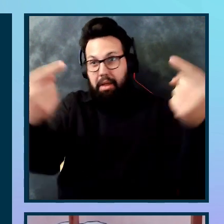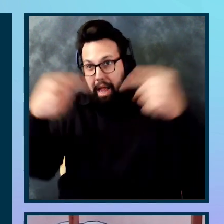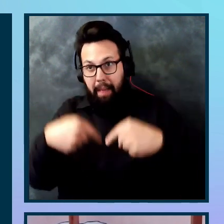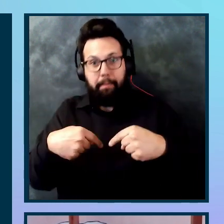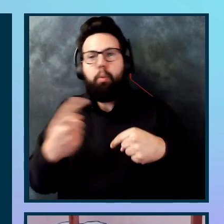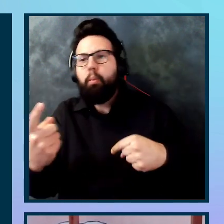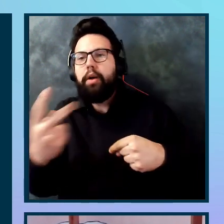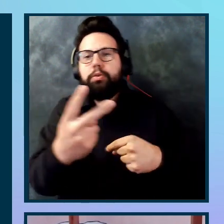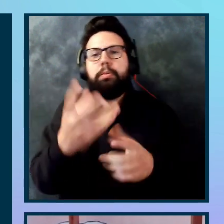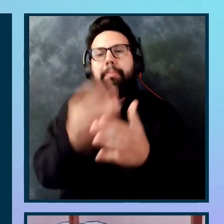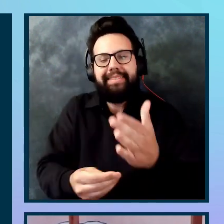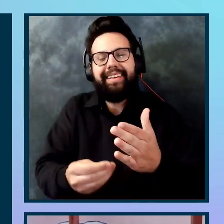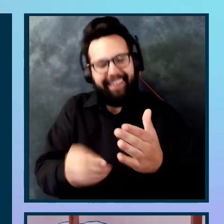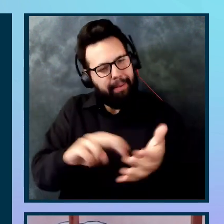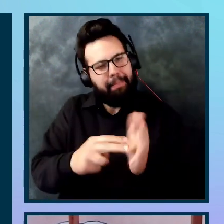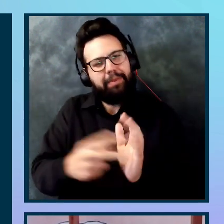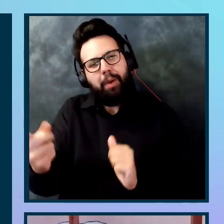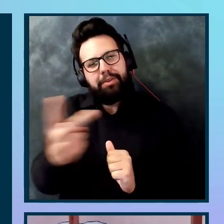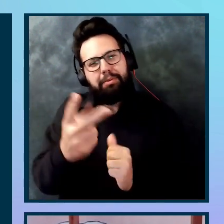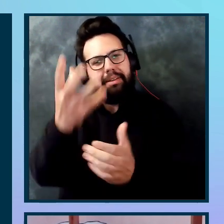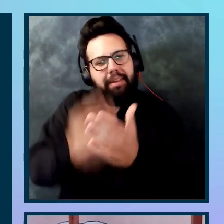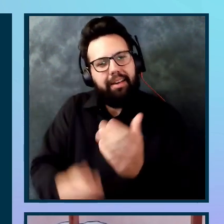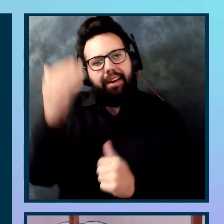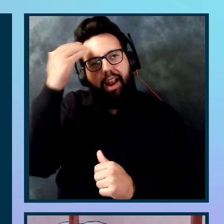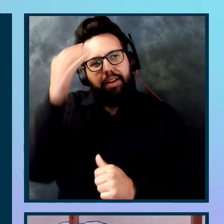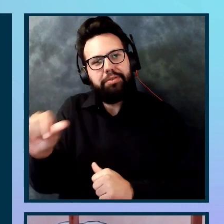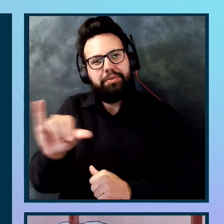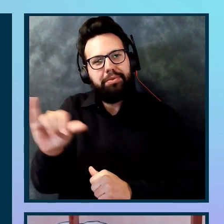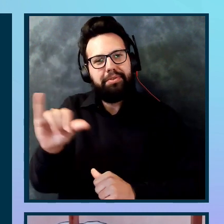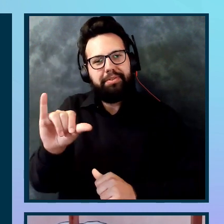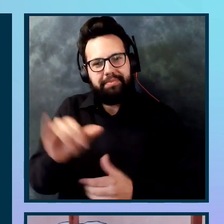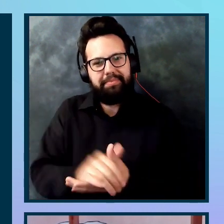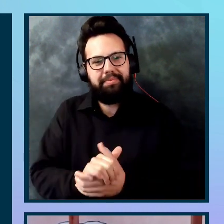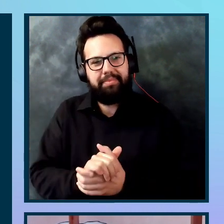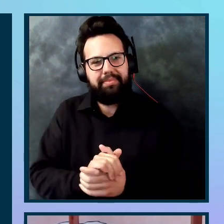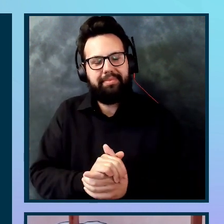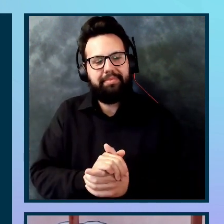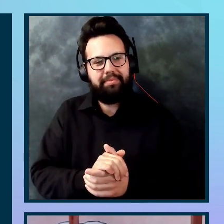It's also difficult to practice what you learned